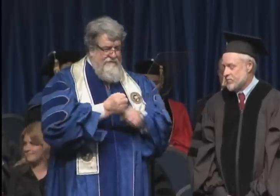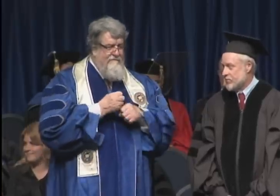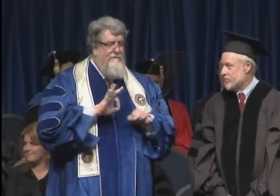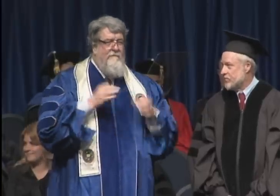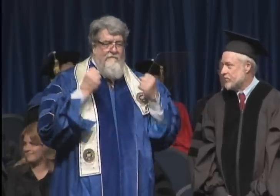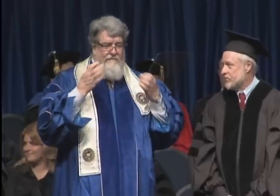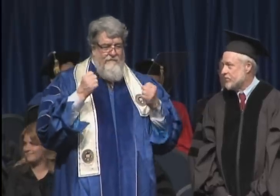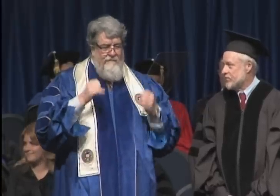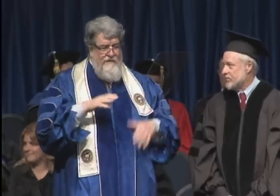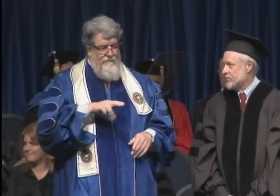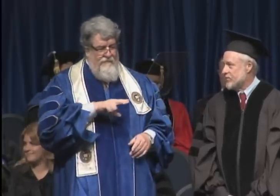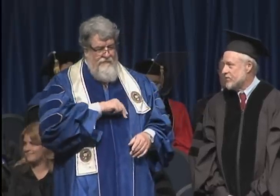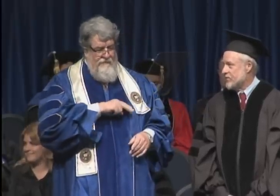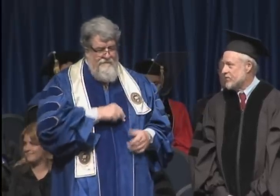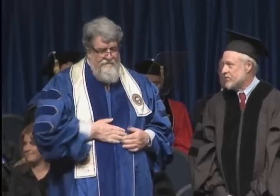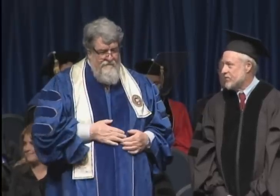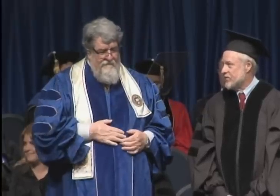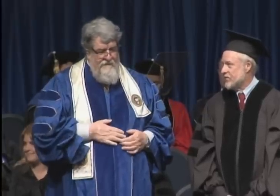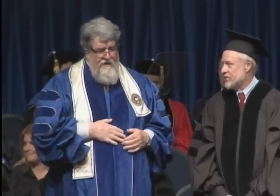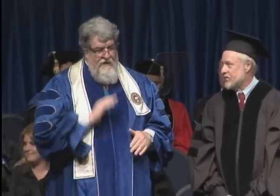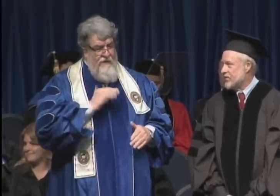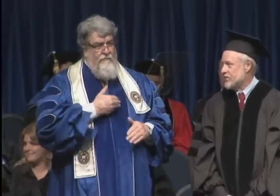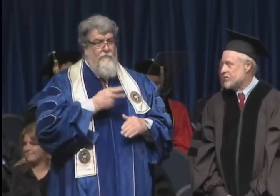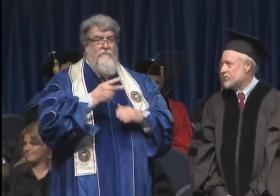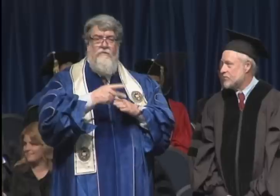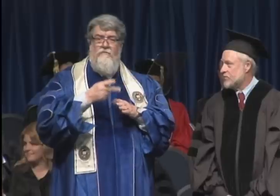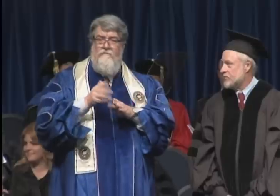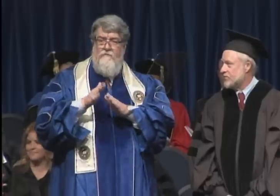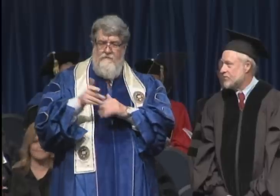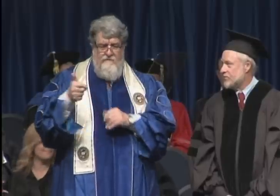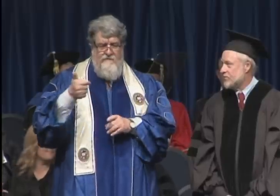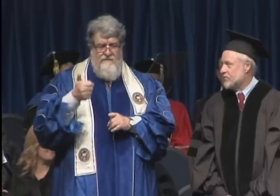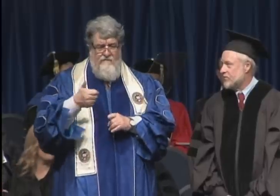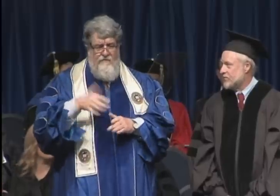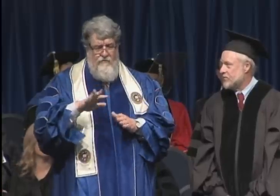and is the recipient of numerous awards.